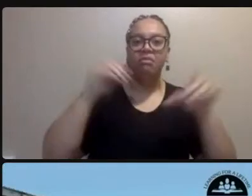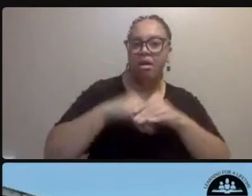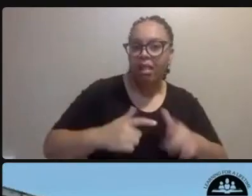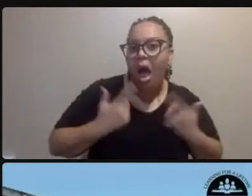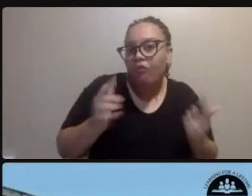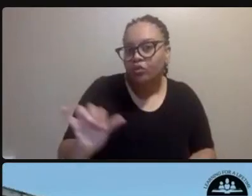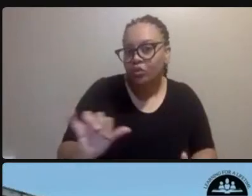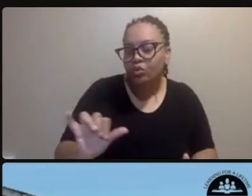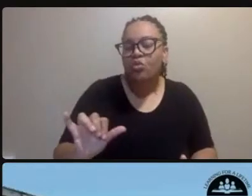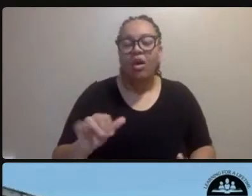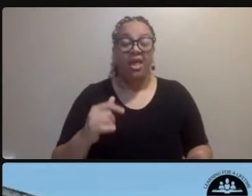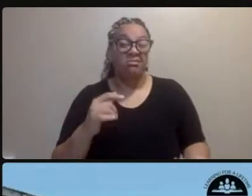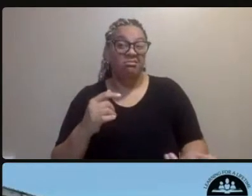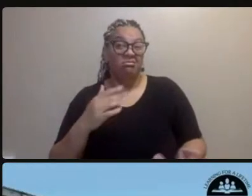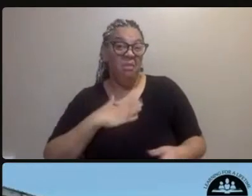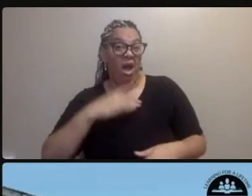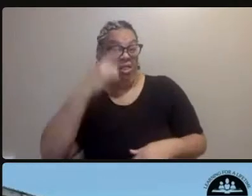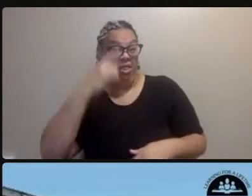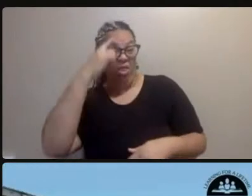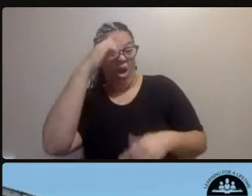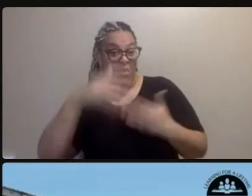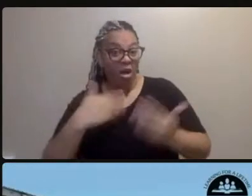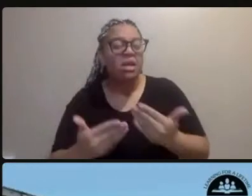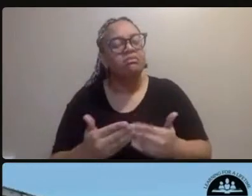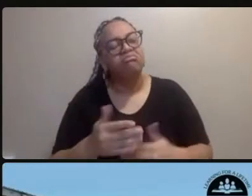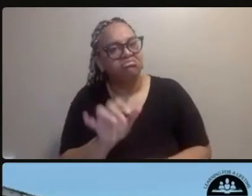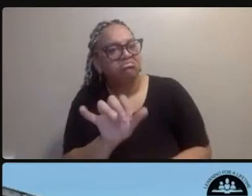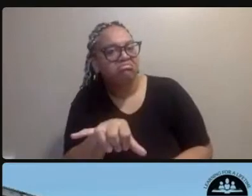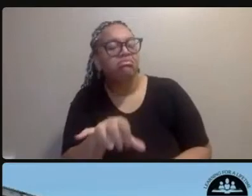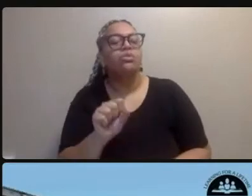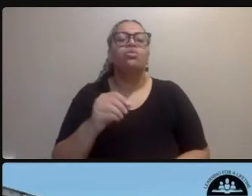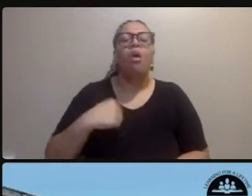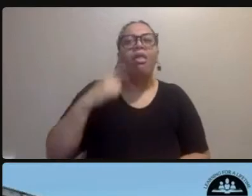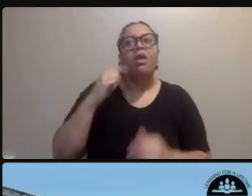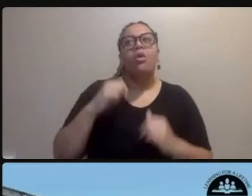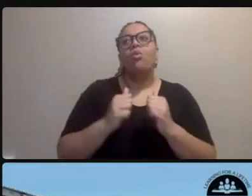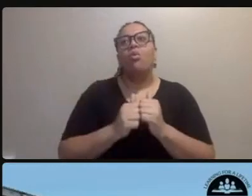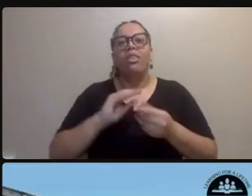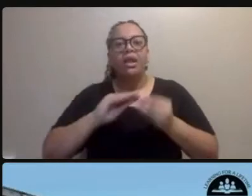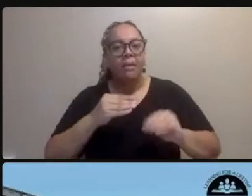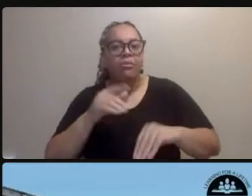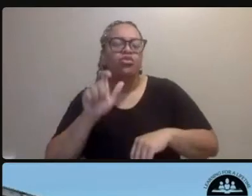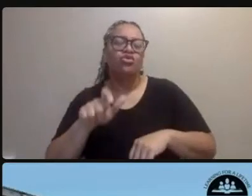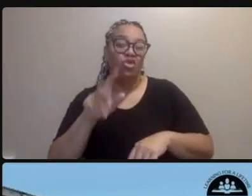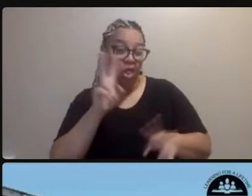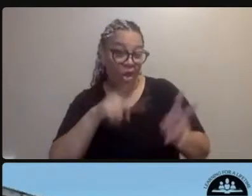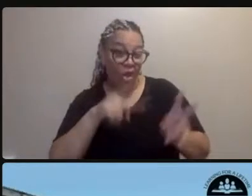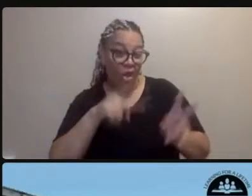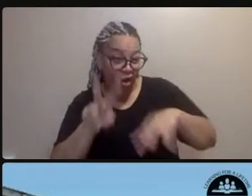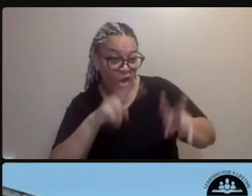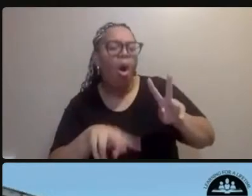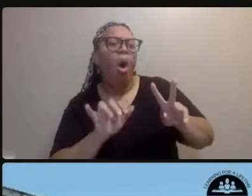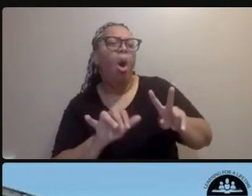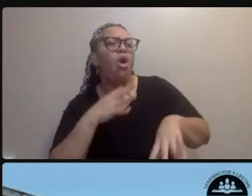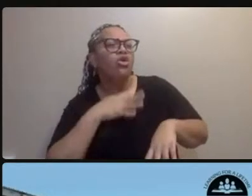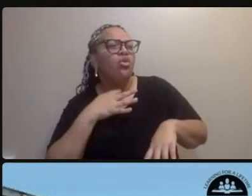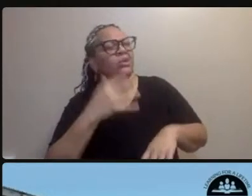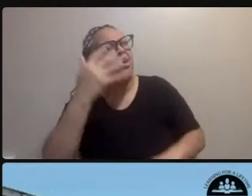THE COMMUNITY OR WHO'S THRIVING NOW OR NOT. THIS JUST KIND OF THE EXAMPLE WHERE WE'RE.